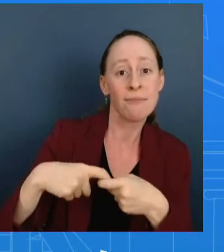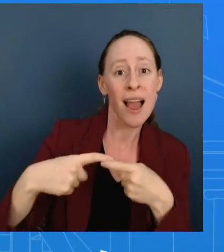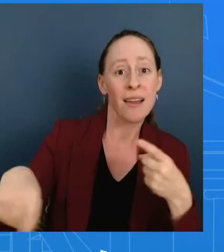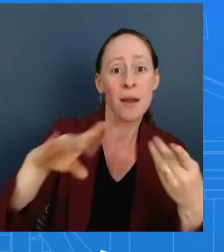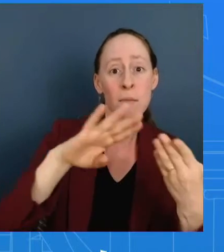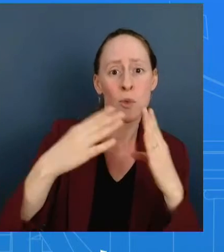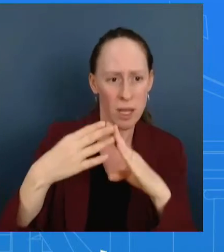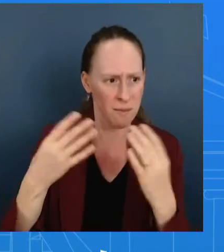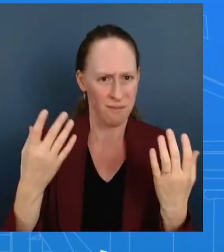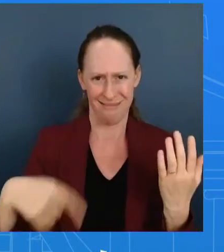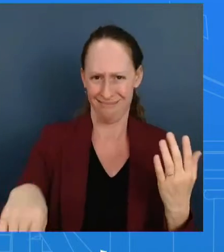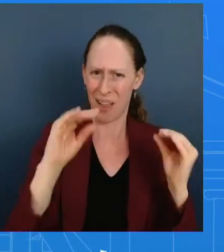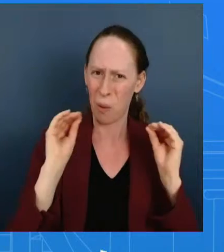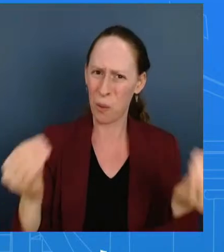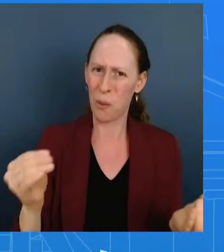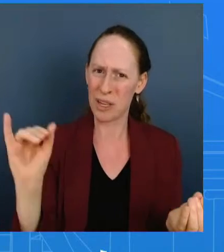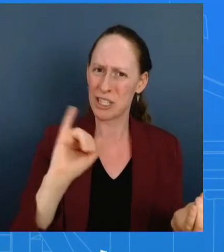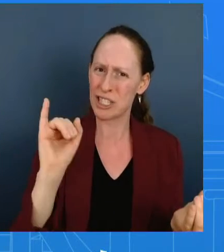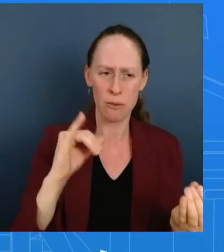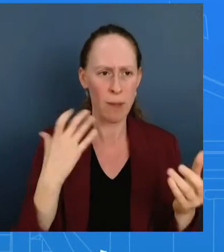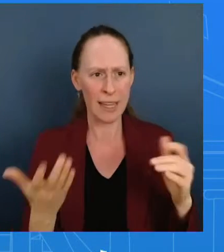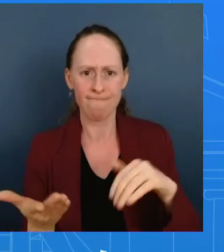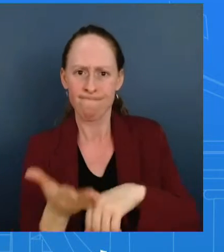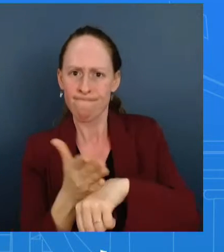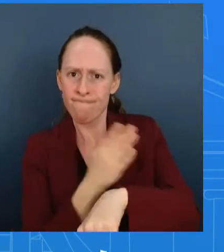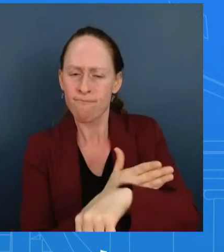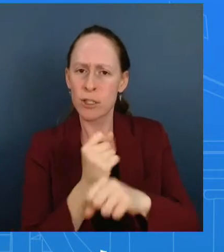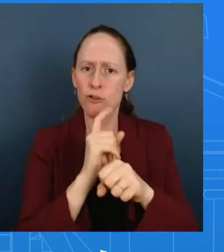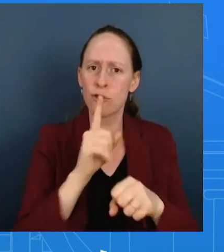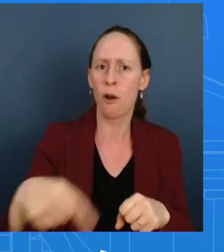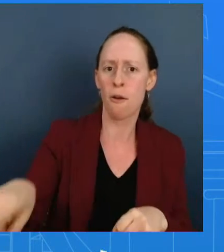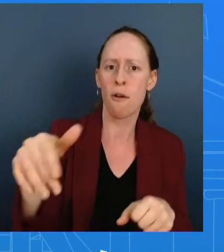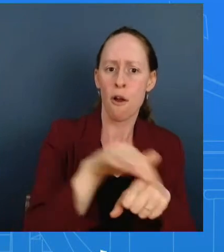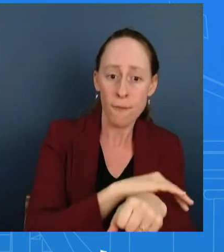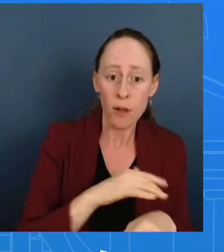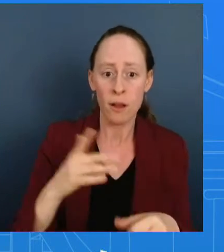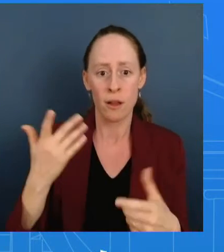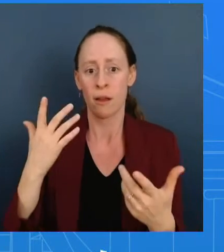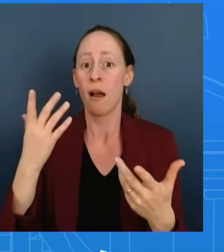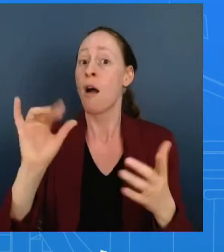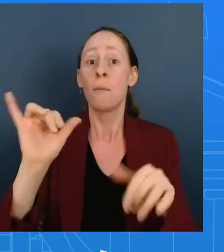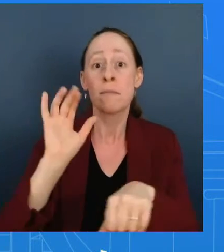And finally, I just mentioned the U.S. is going to be hosting the 75th summit --